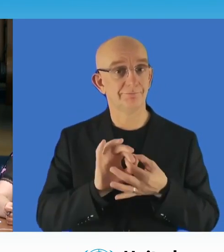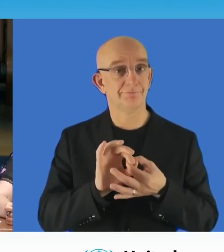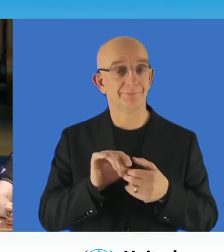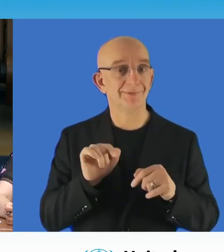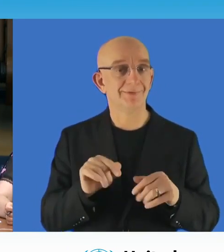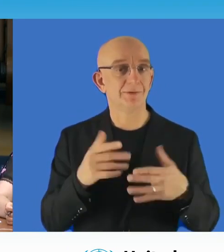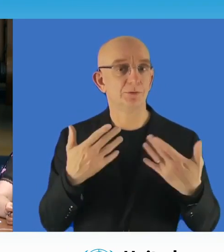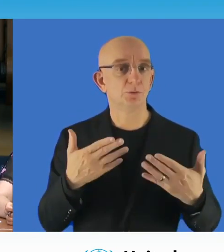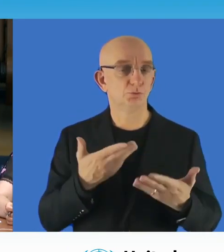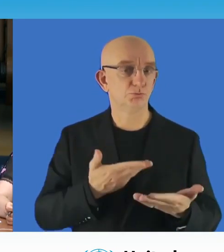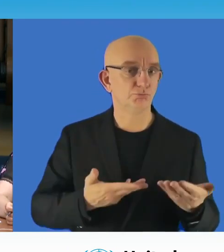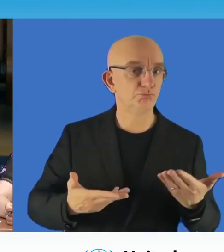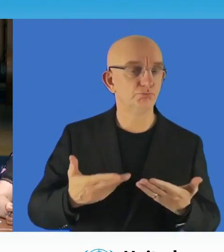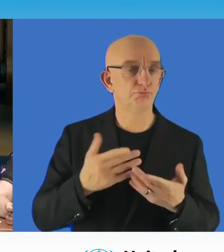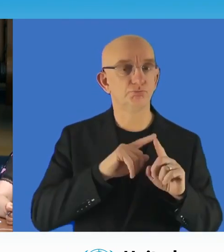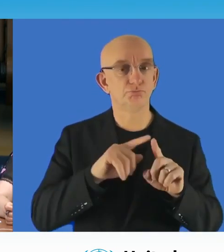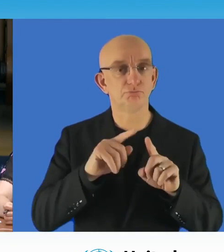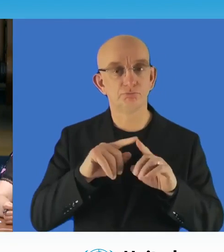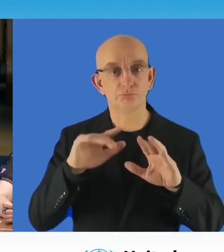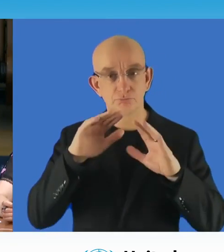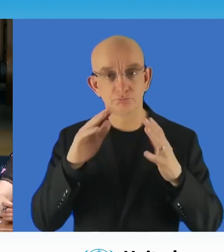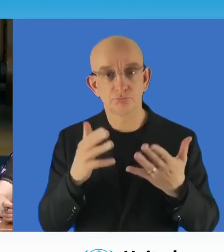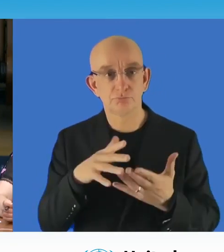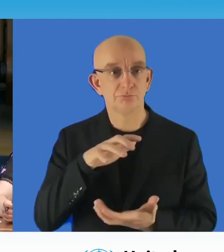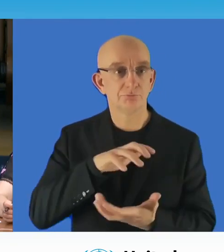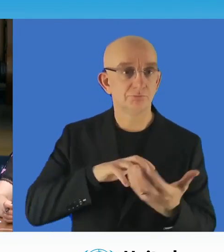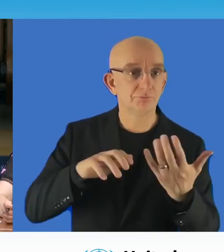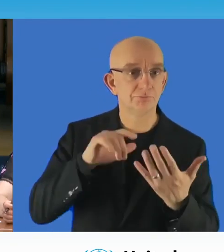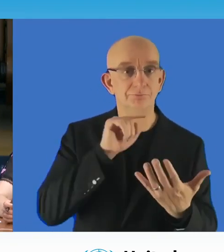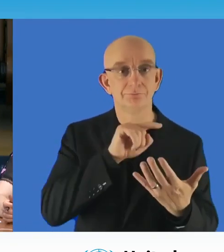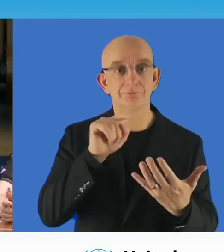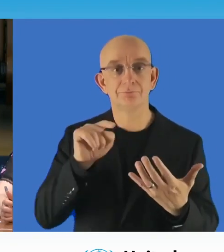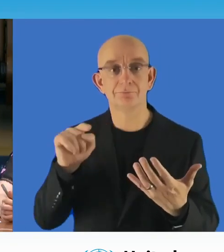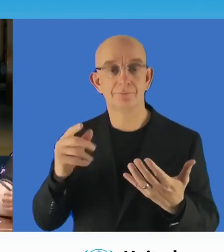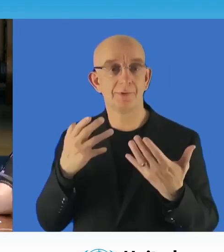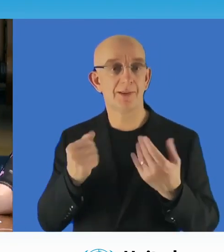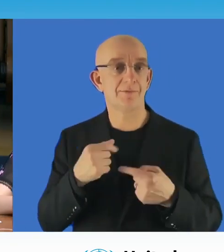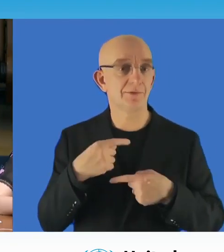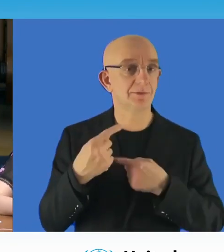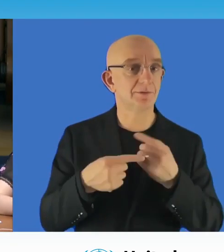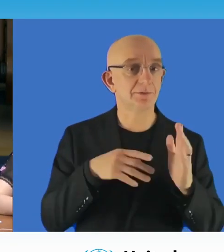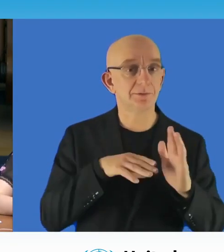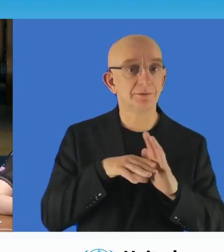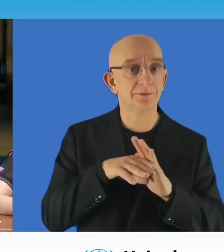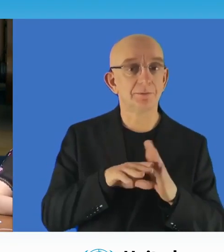contributions of persons with disabilities in all their diversity must be protected promoted